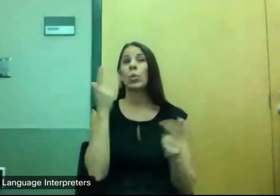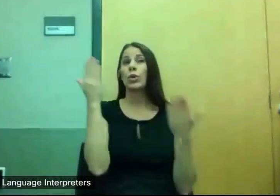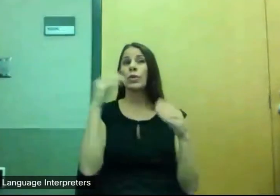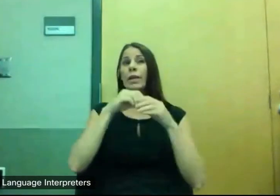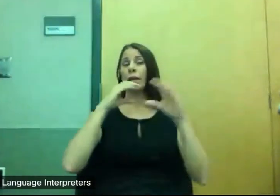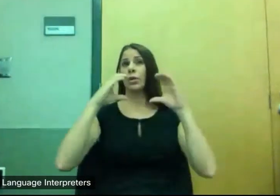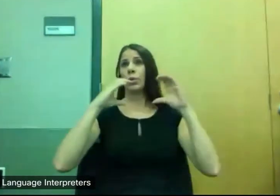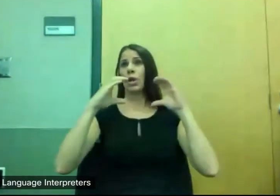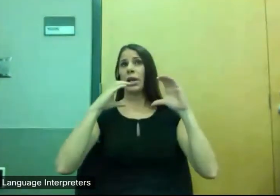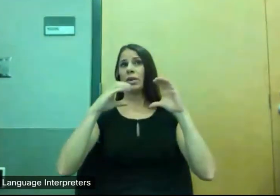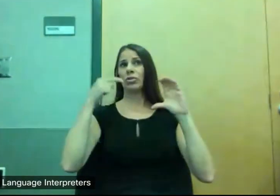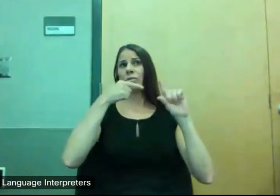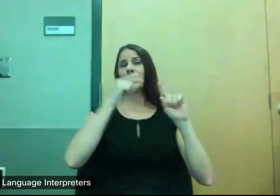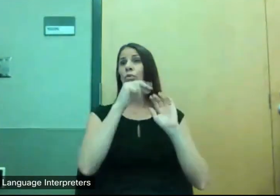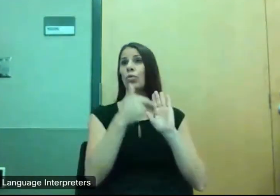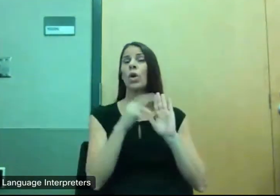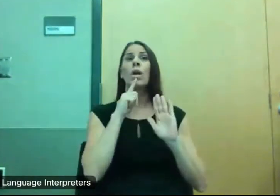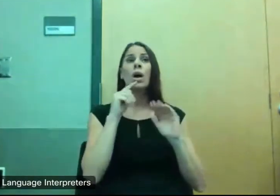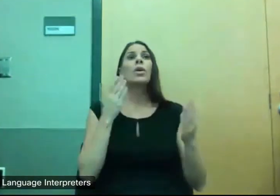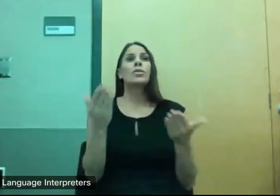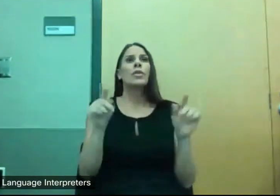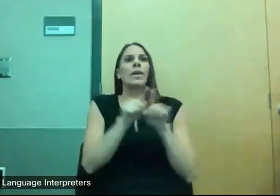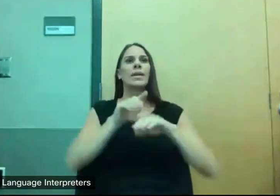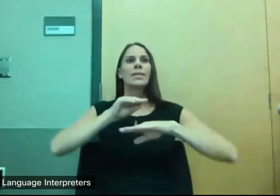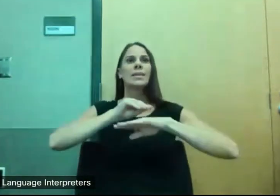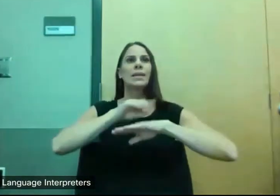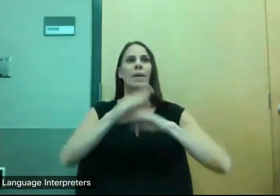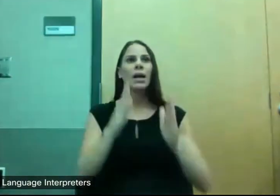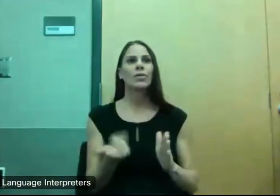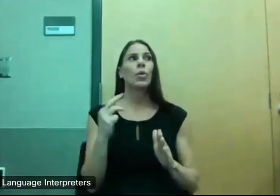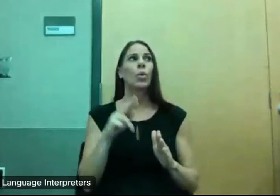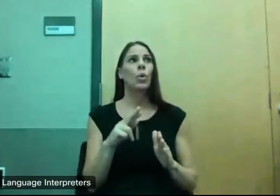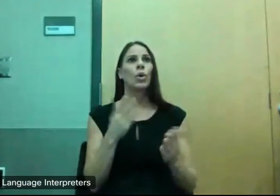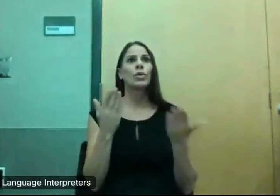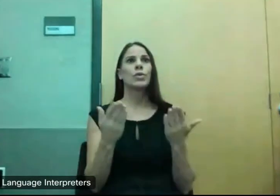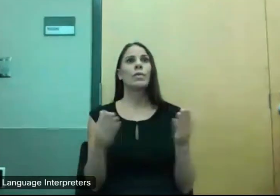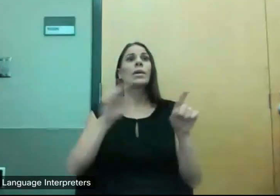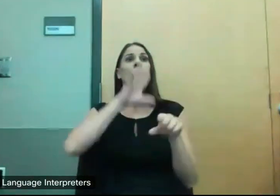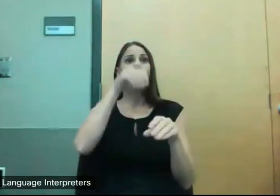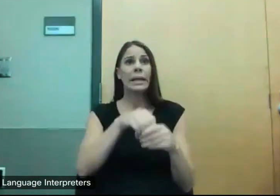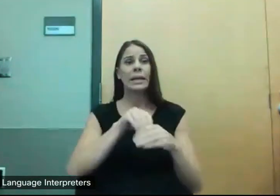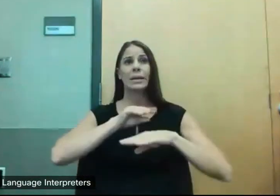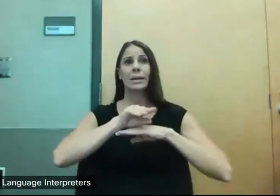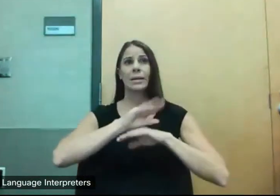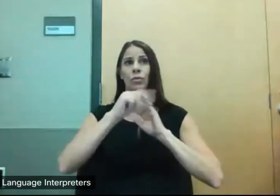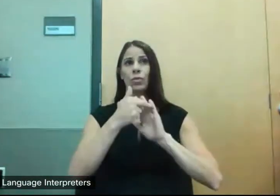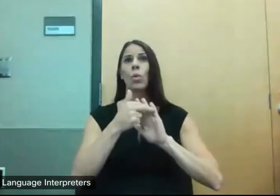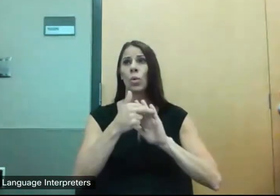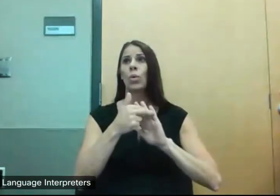a communications role are serving as an advisor, or in an advisory capacity to state leaders